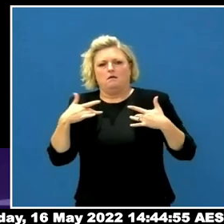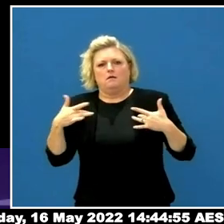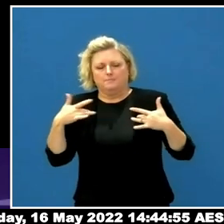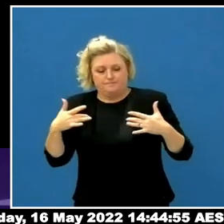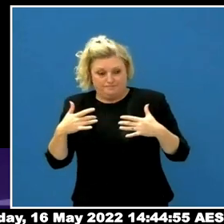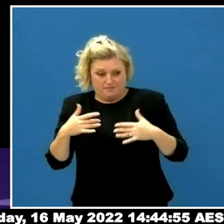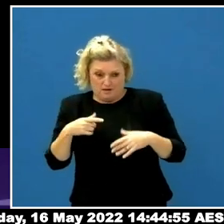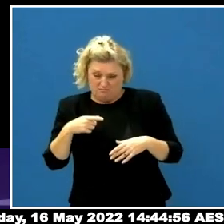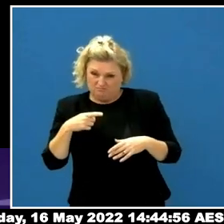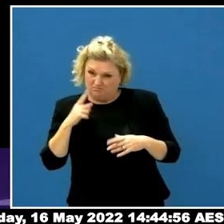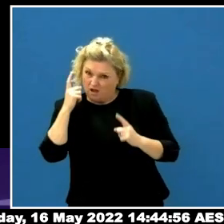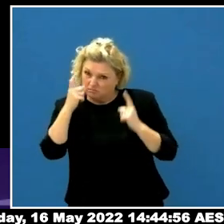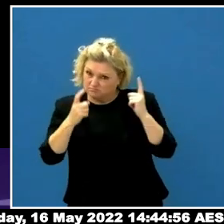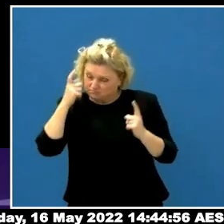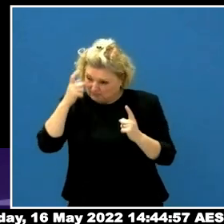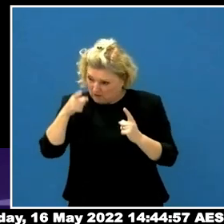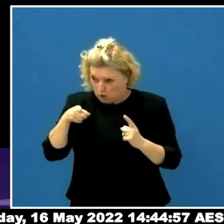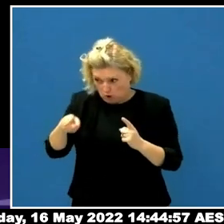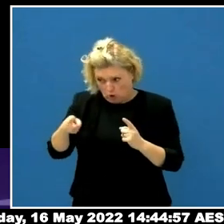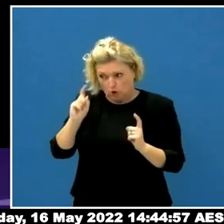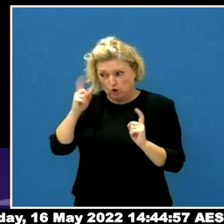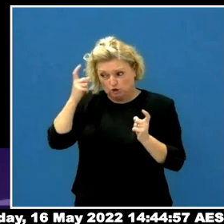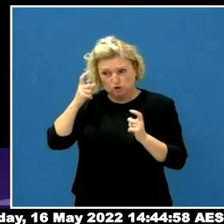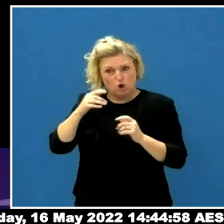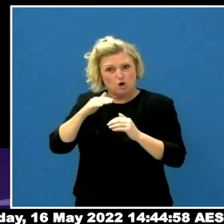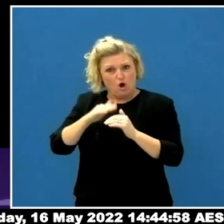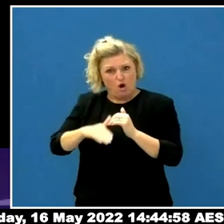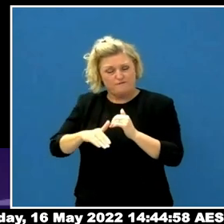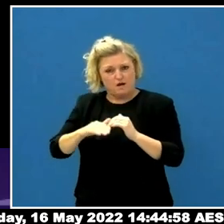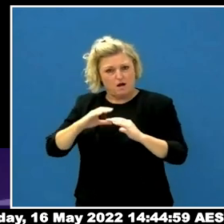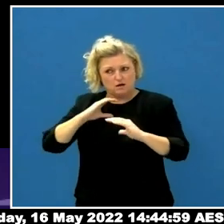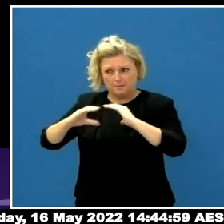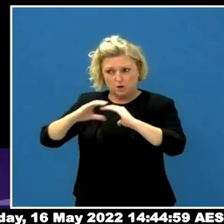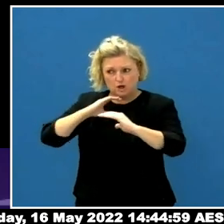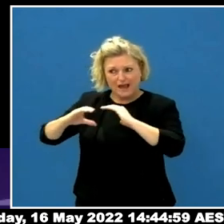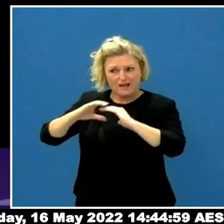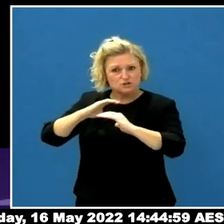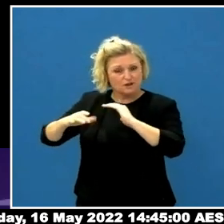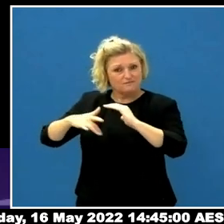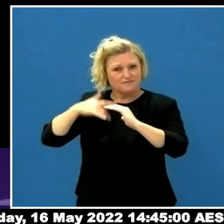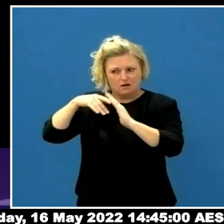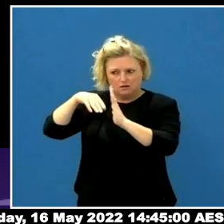communicate and continue to develop his capacities? Absolutely.